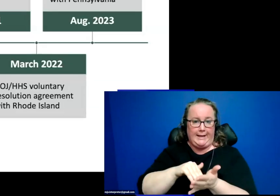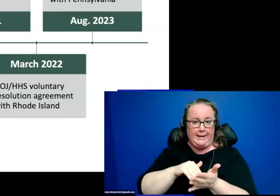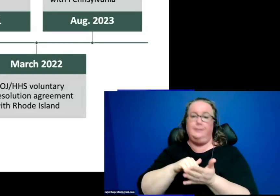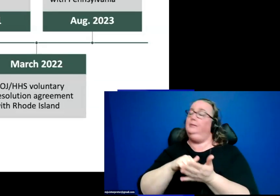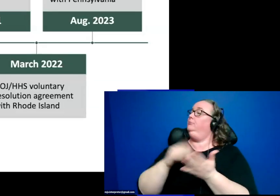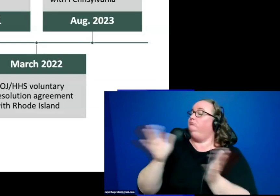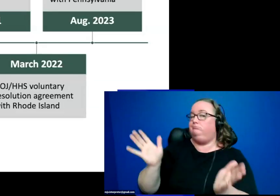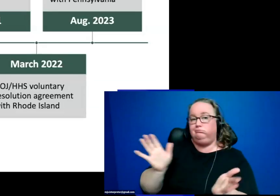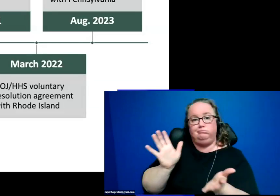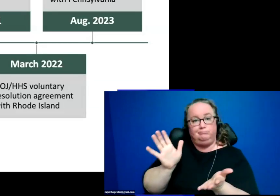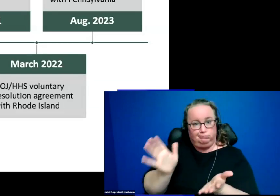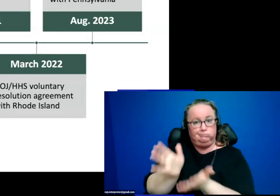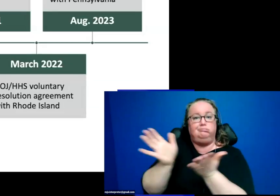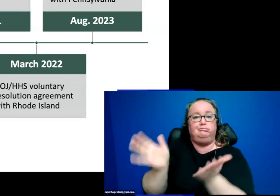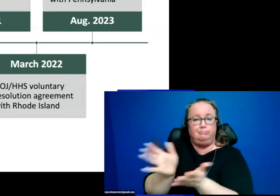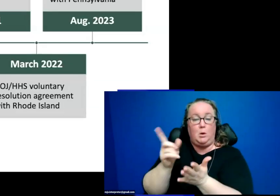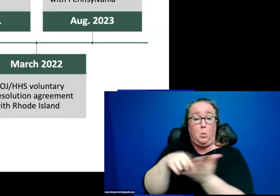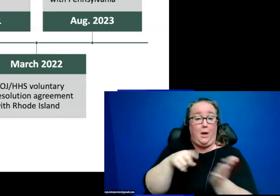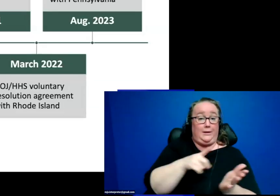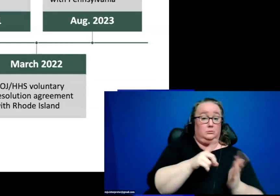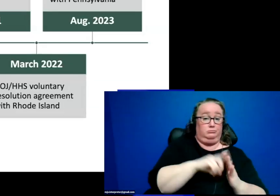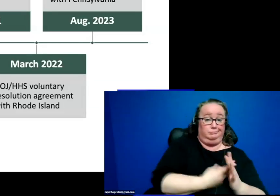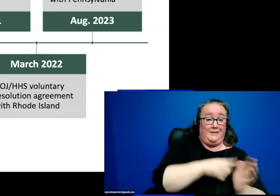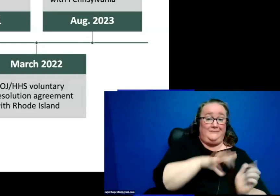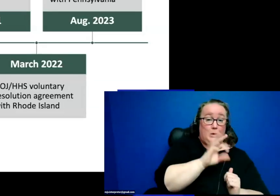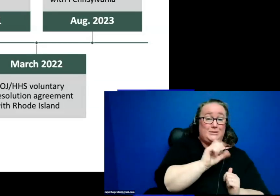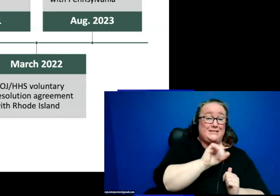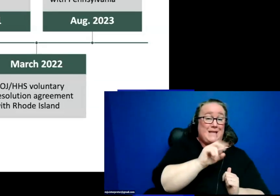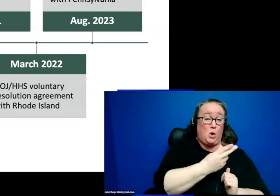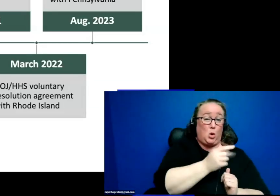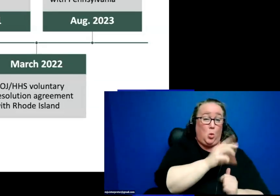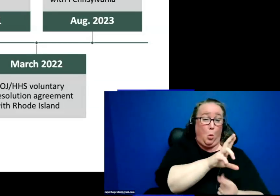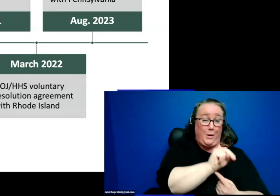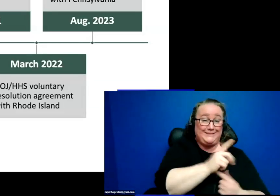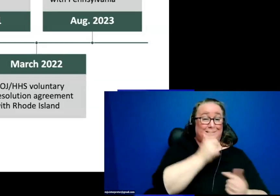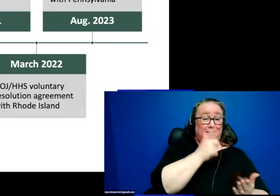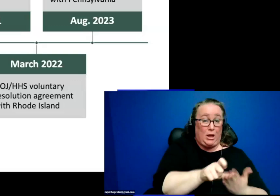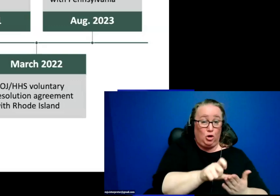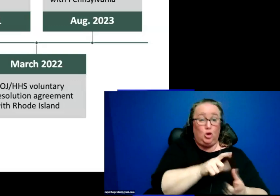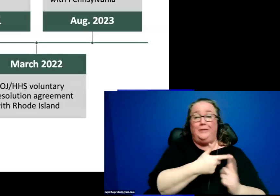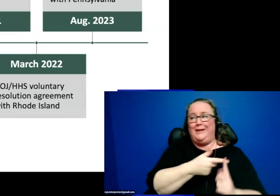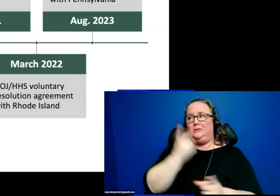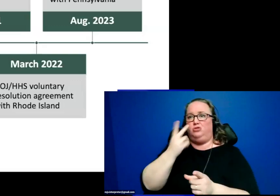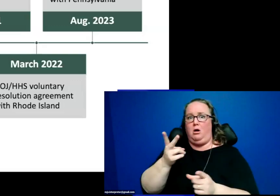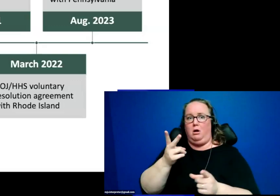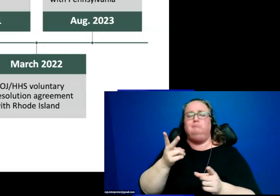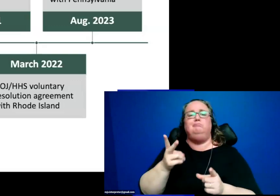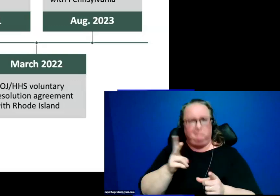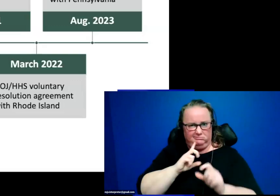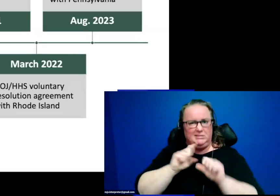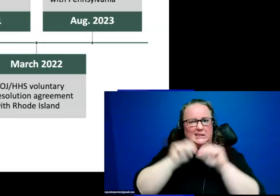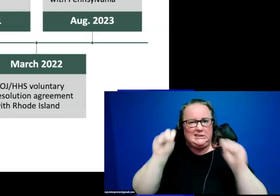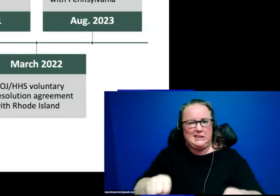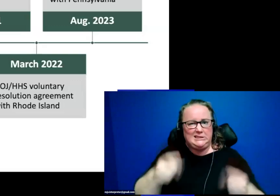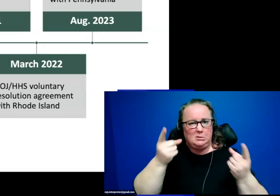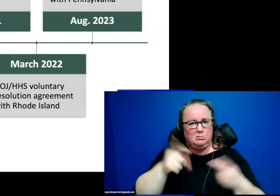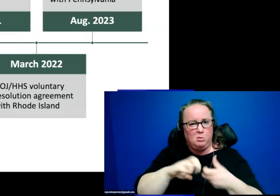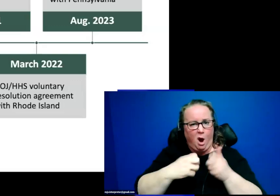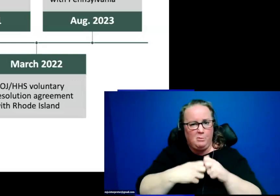they had originally found in the Sarah Gordon letter of findings and said, really, this is a systemic problem. This wasn't just an issue that happened to this one mother.